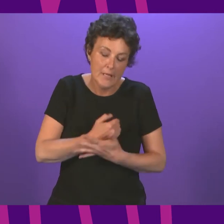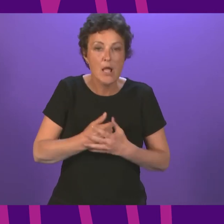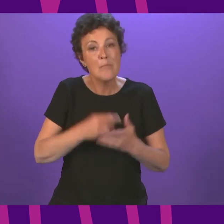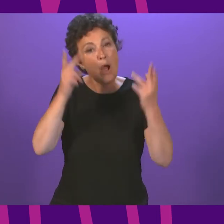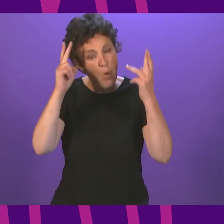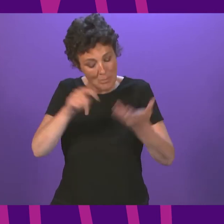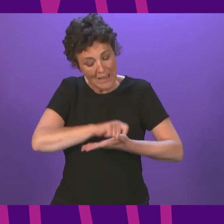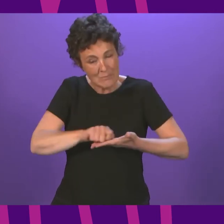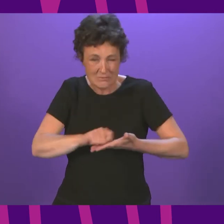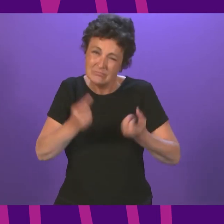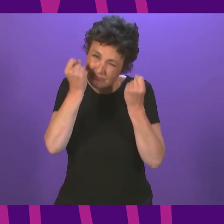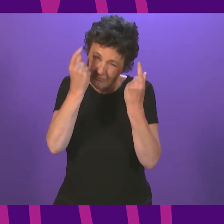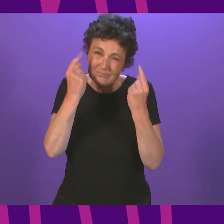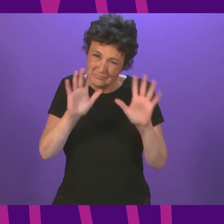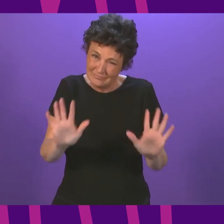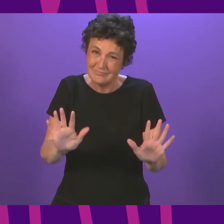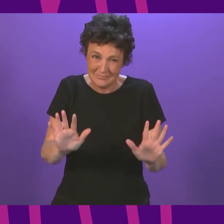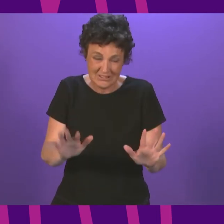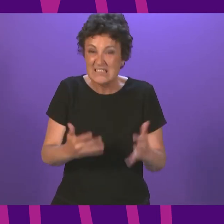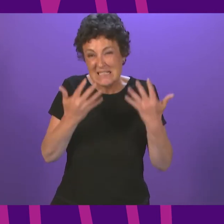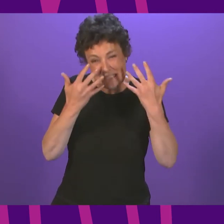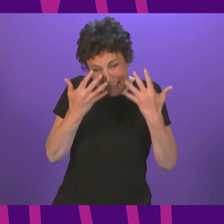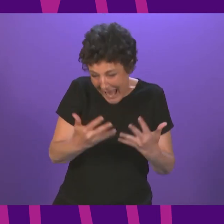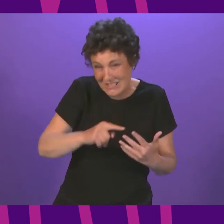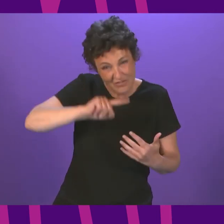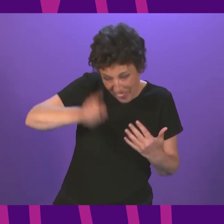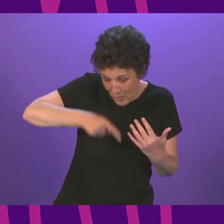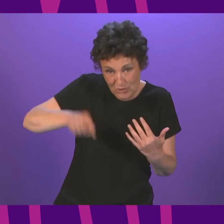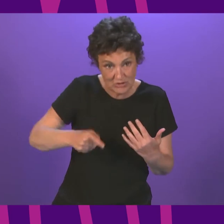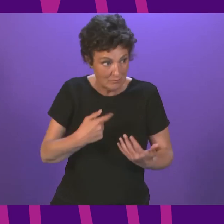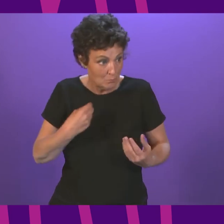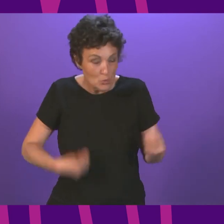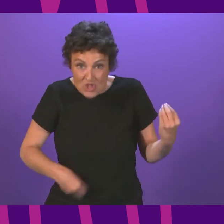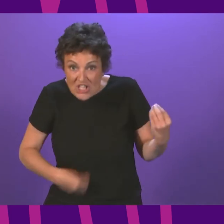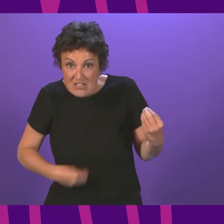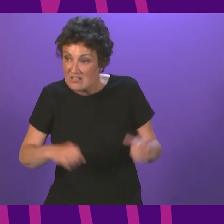cabinet secretary appreciates that tens of thousands of musicians, performers, publicans